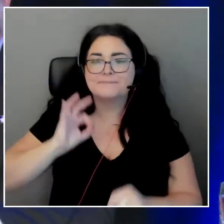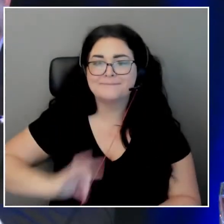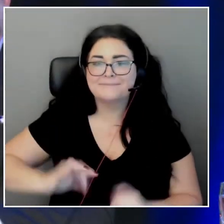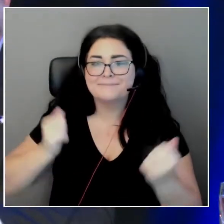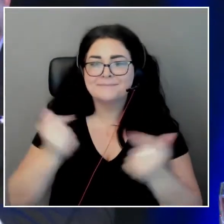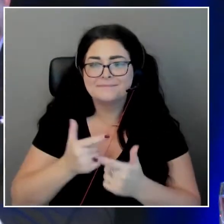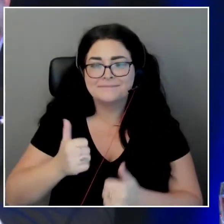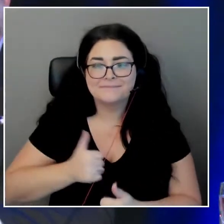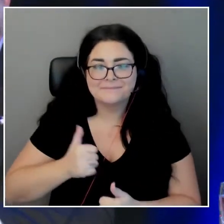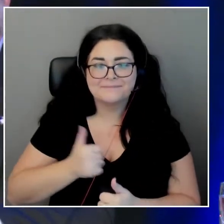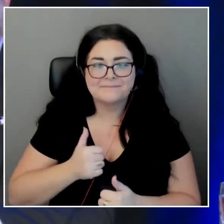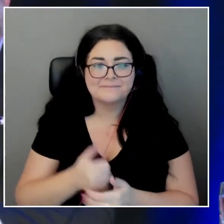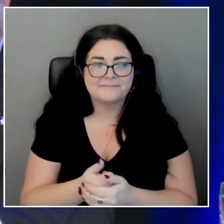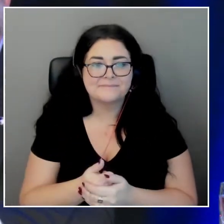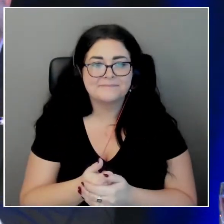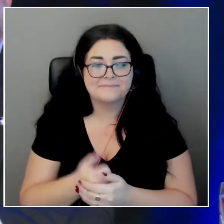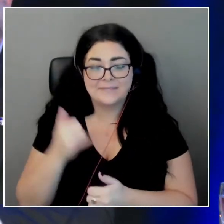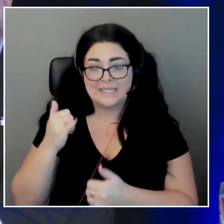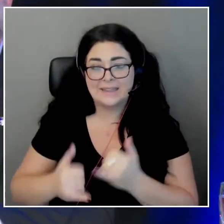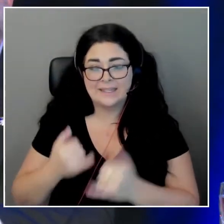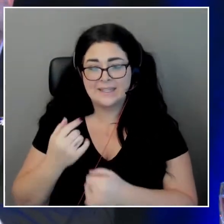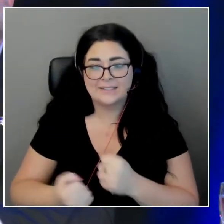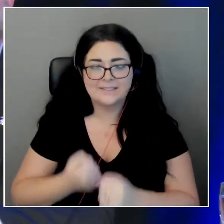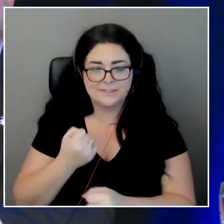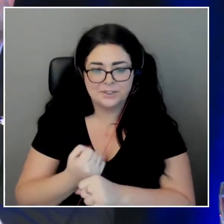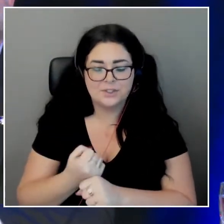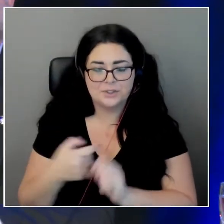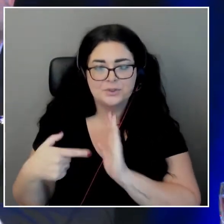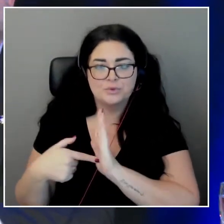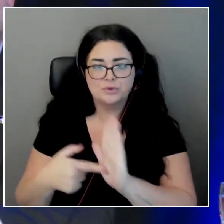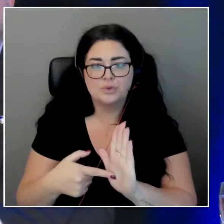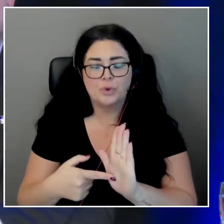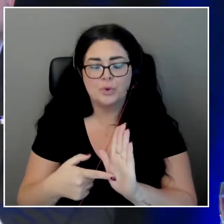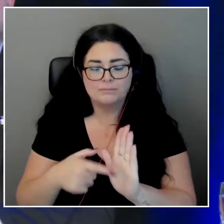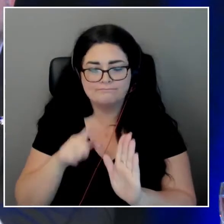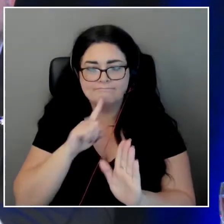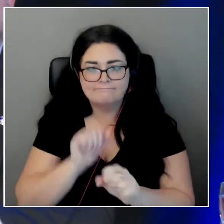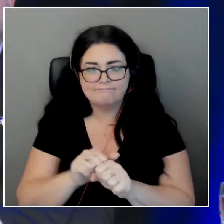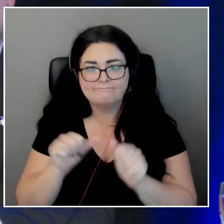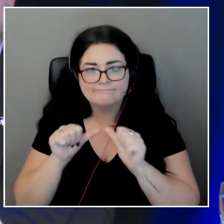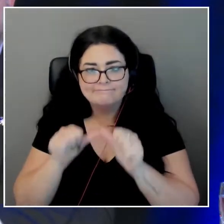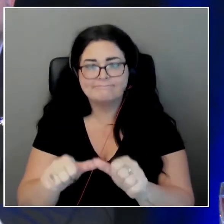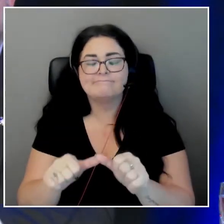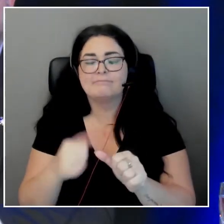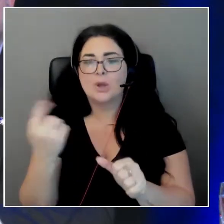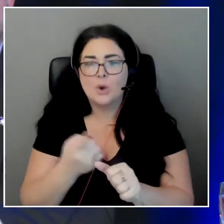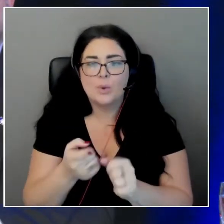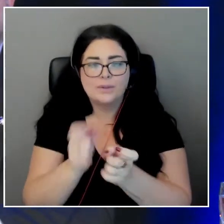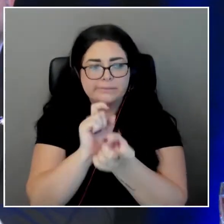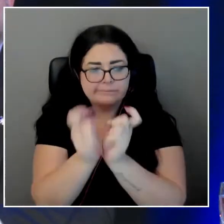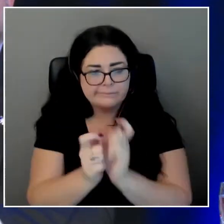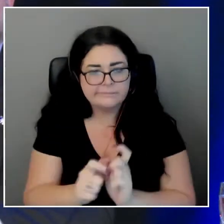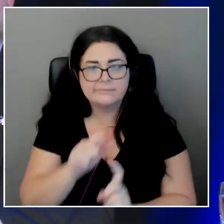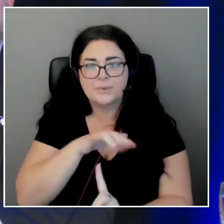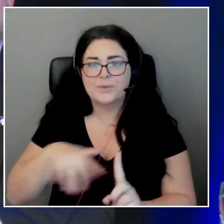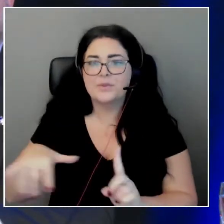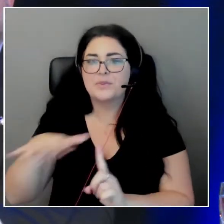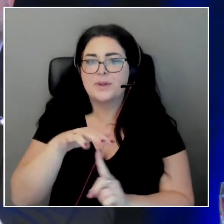This past fiscal year demonstrated the continued need to adapt to ever changing environments as we navigate a new-post